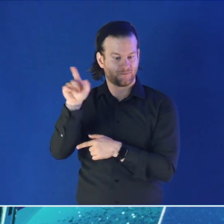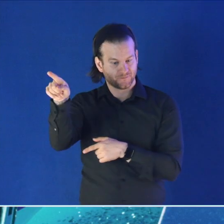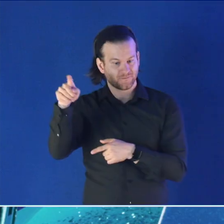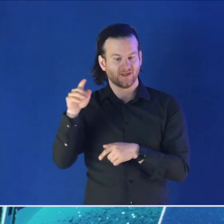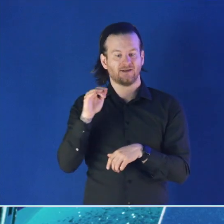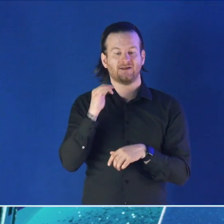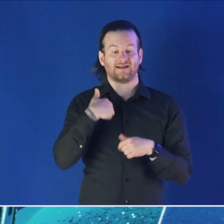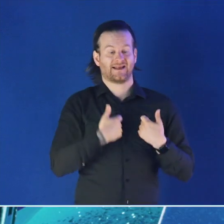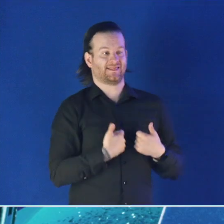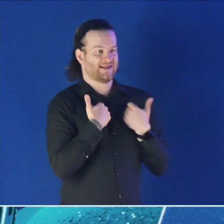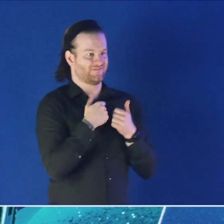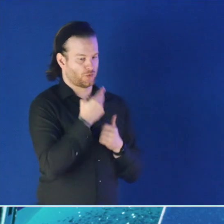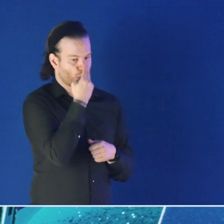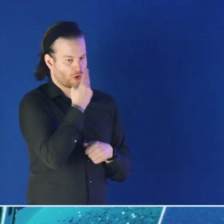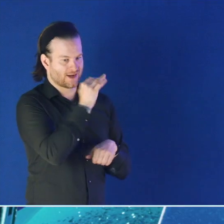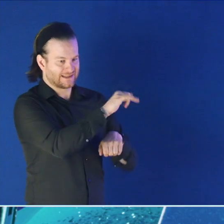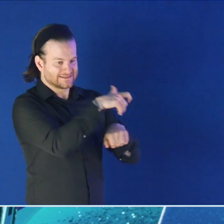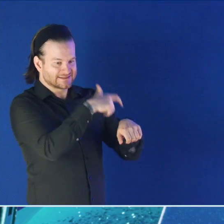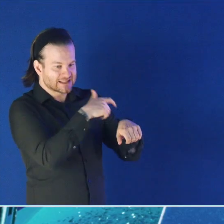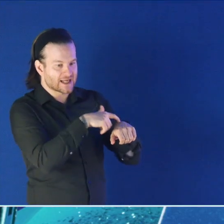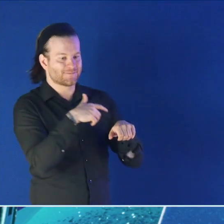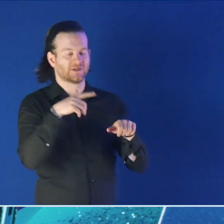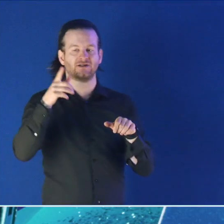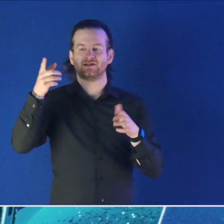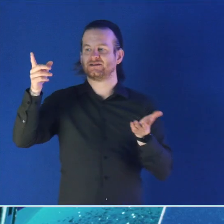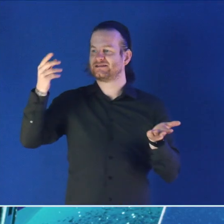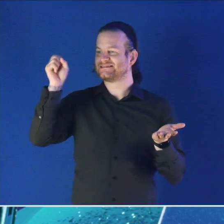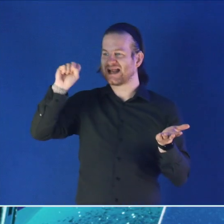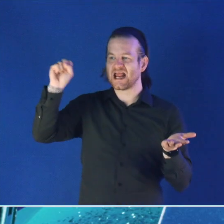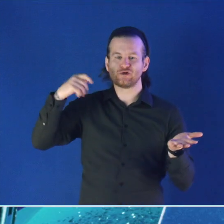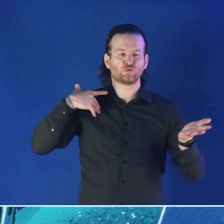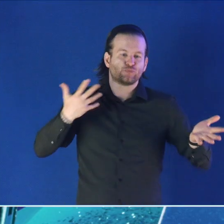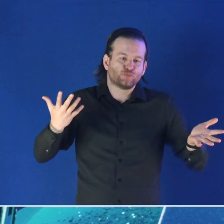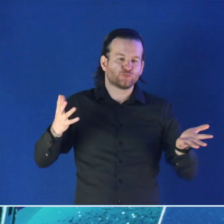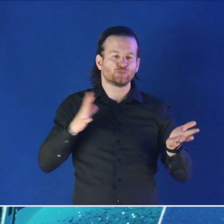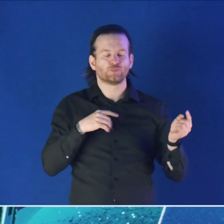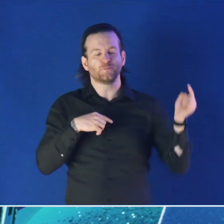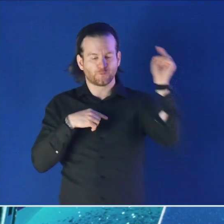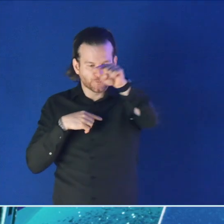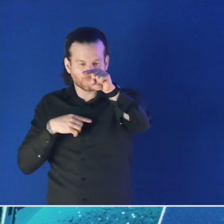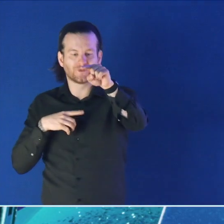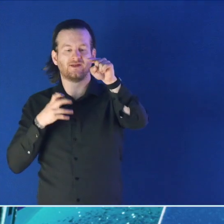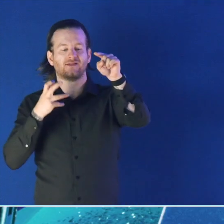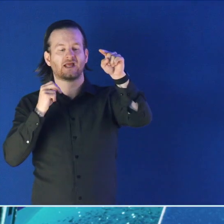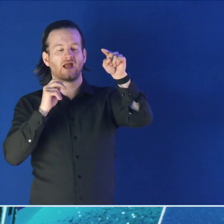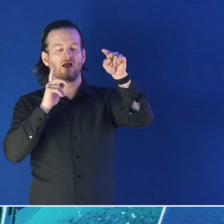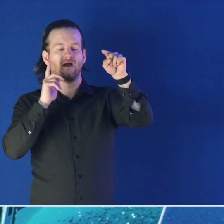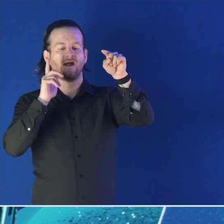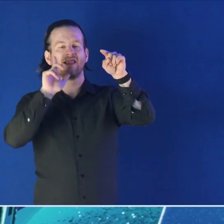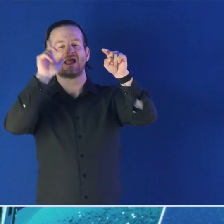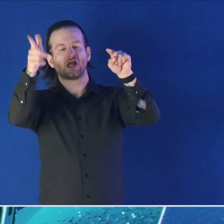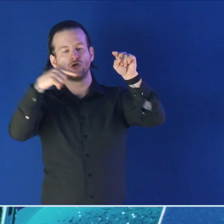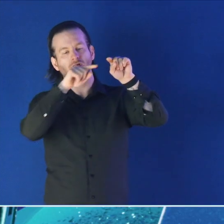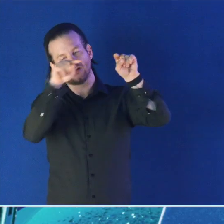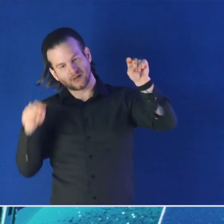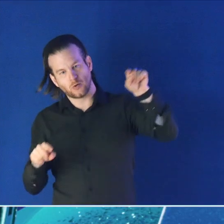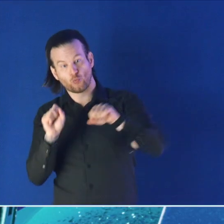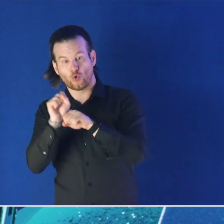Went to go work in LA. I commuted every week for two and a half years to LA